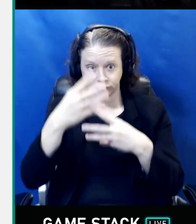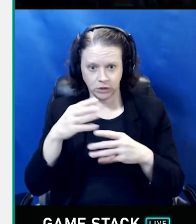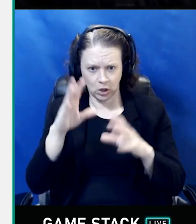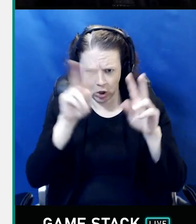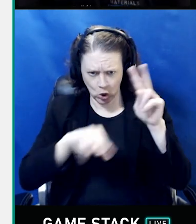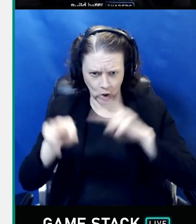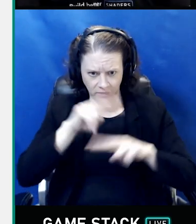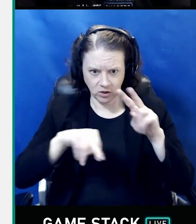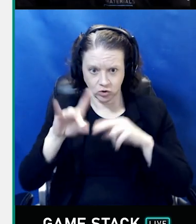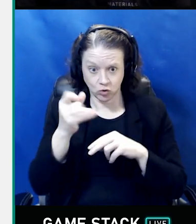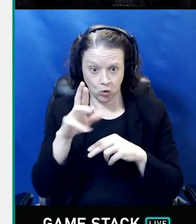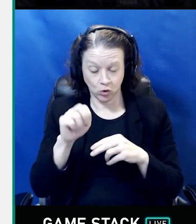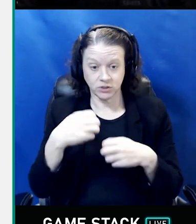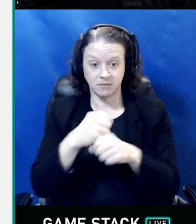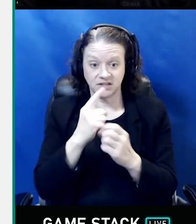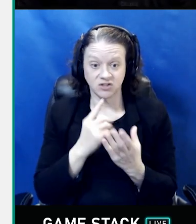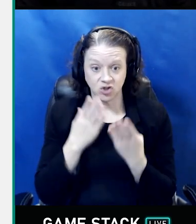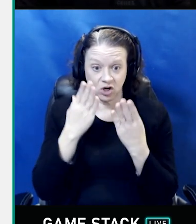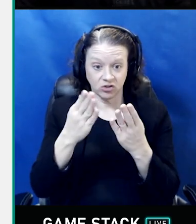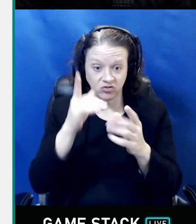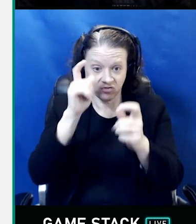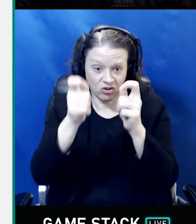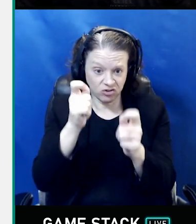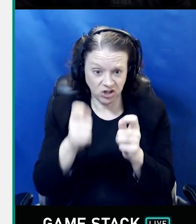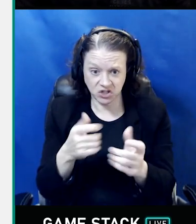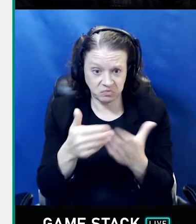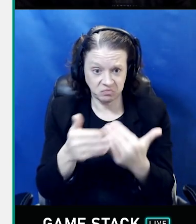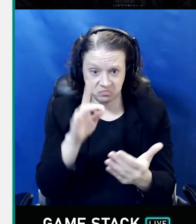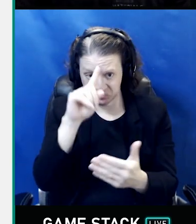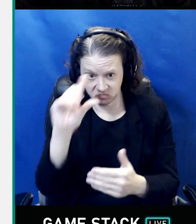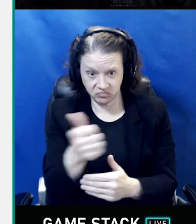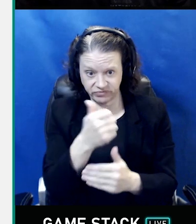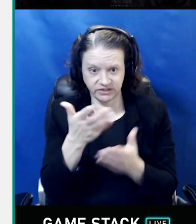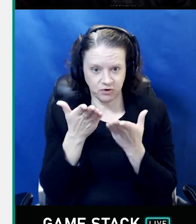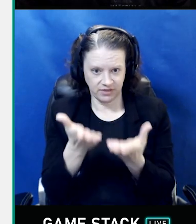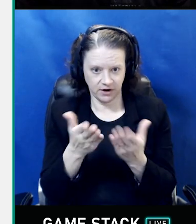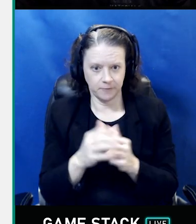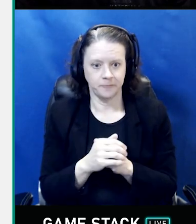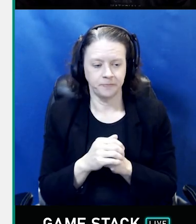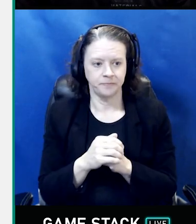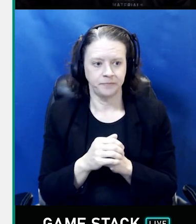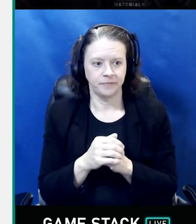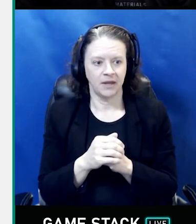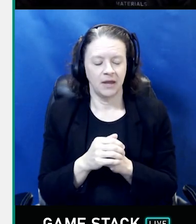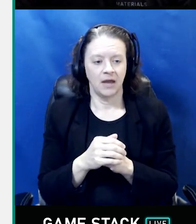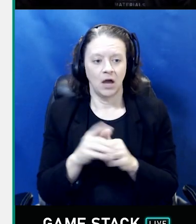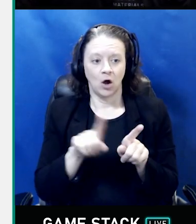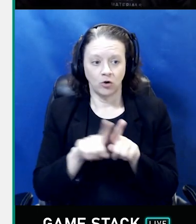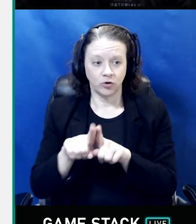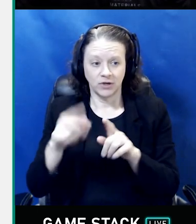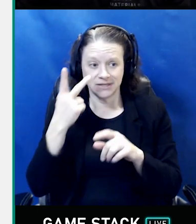you can check it out and make alterations yourself. It's all right there. And there as well, you can get the latest release.